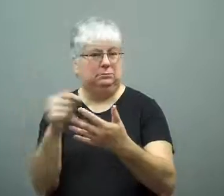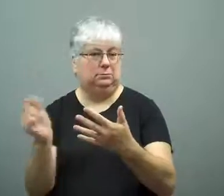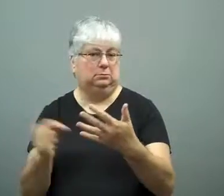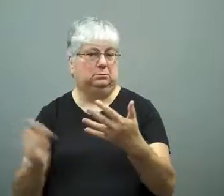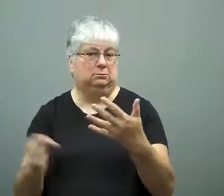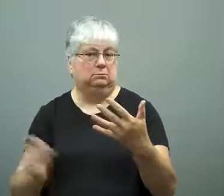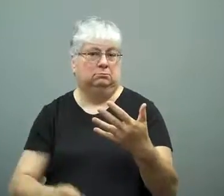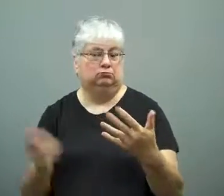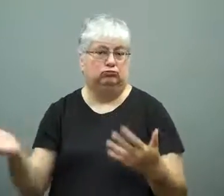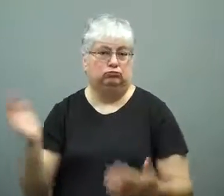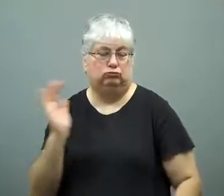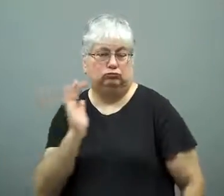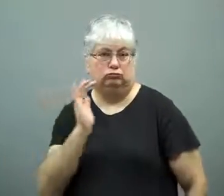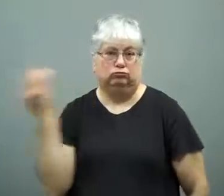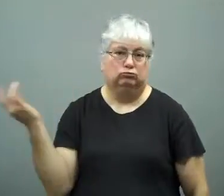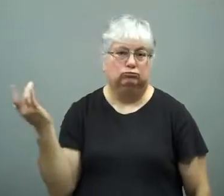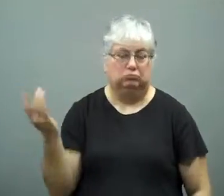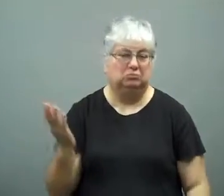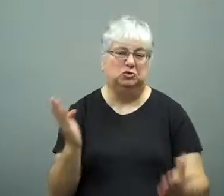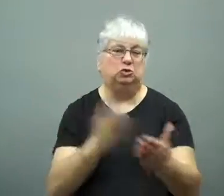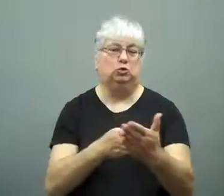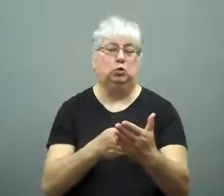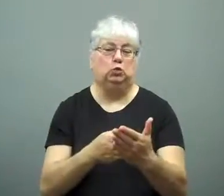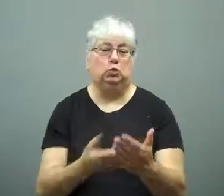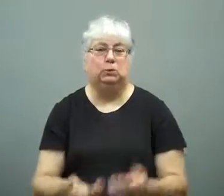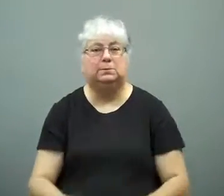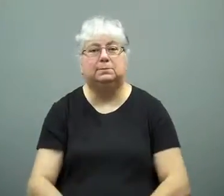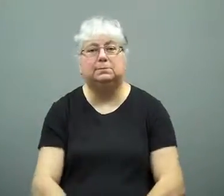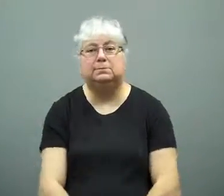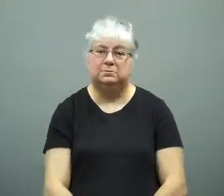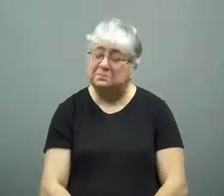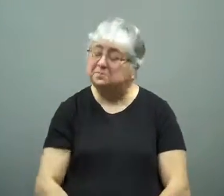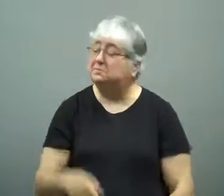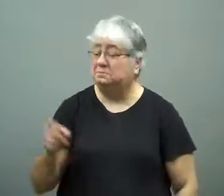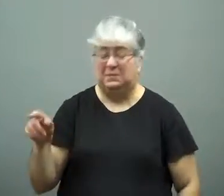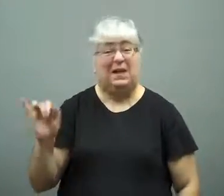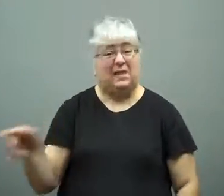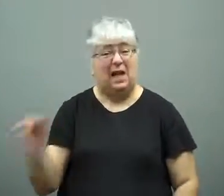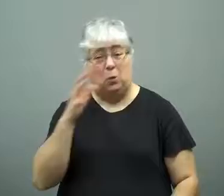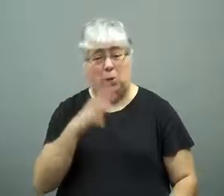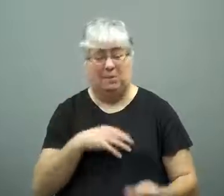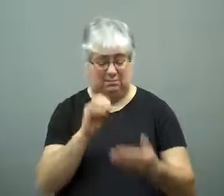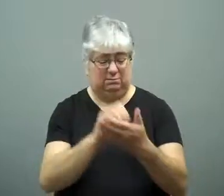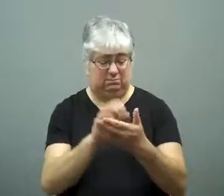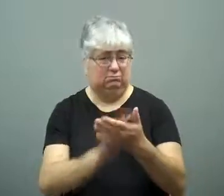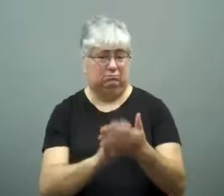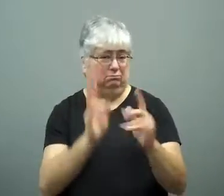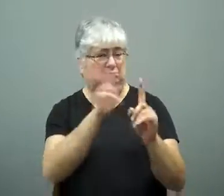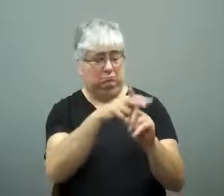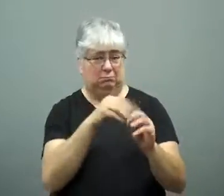there were other allegations, she got tired of it and sued.